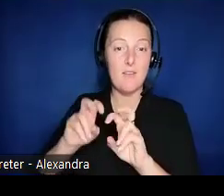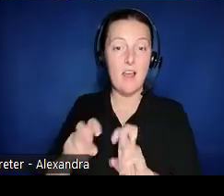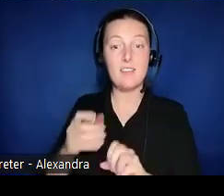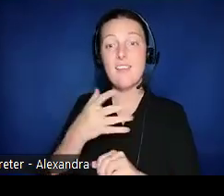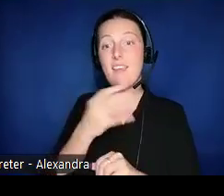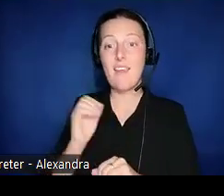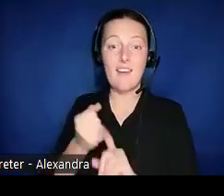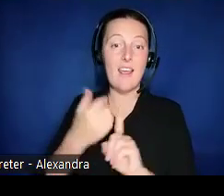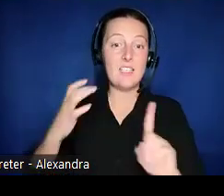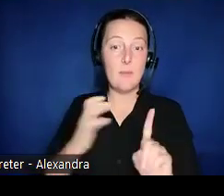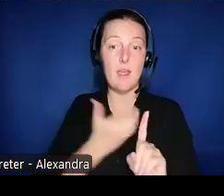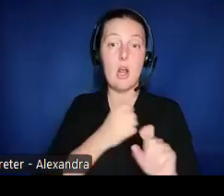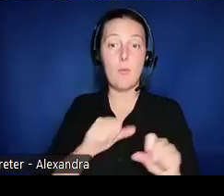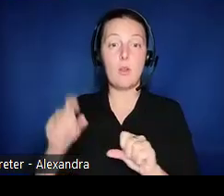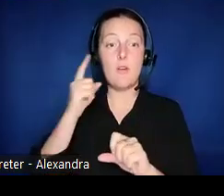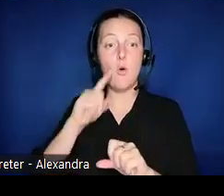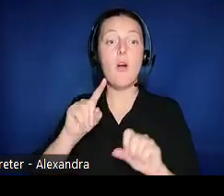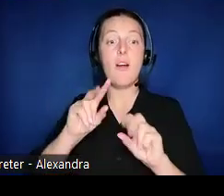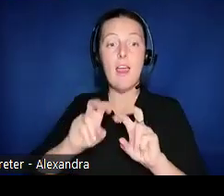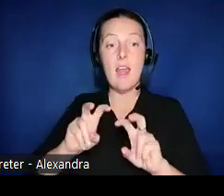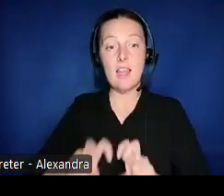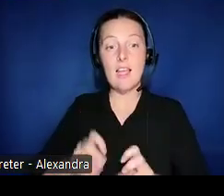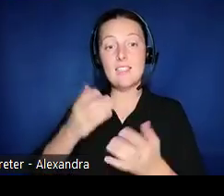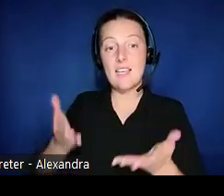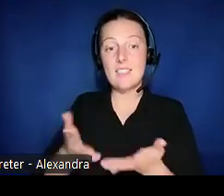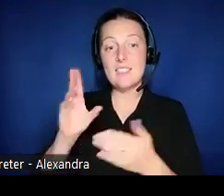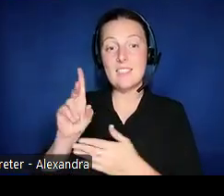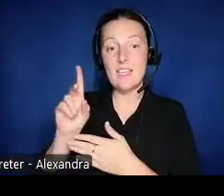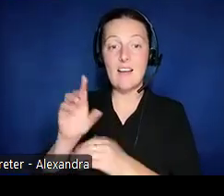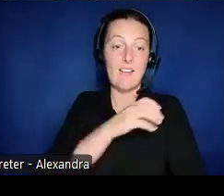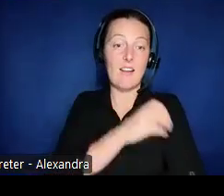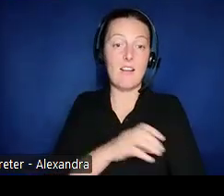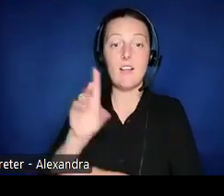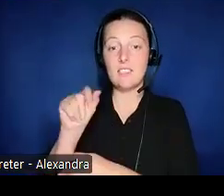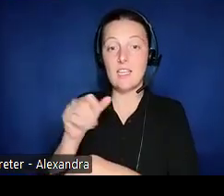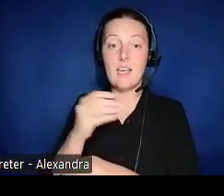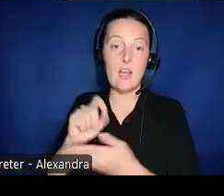clinical data and uh and writing for faculty who have the data uh who have a good idea but just